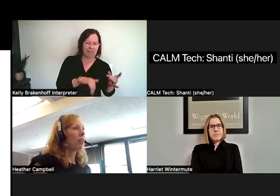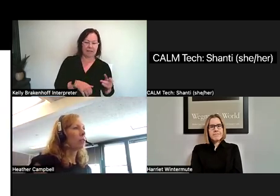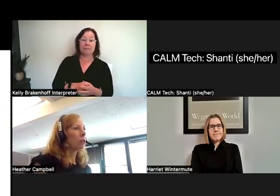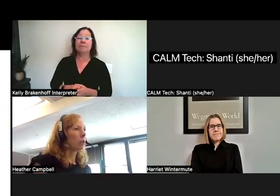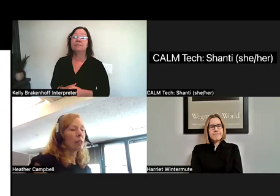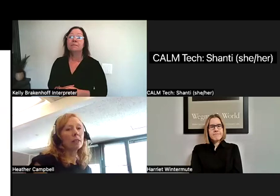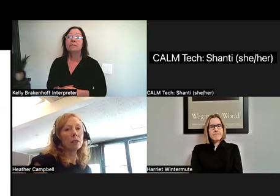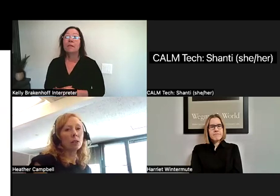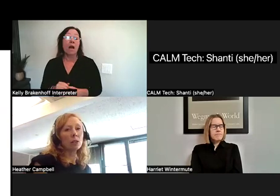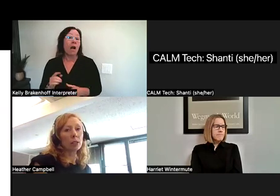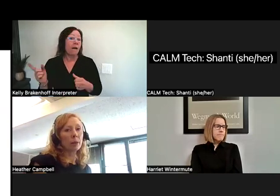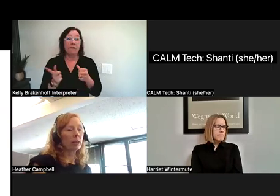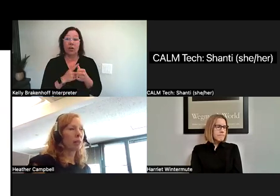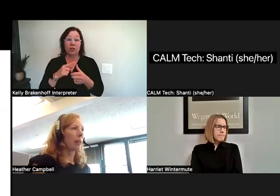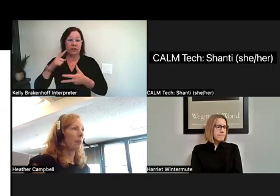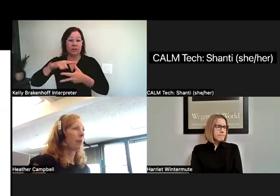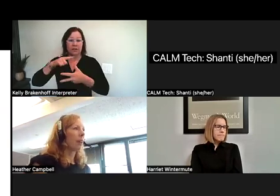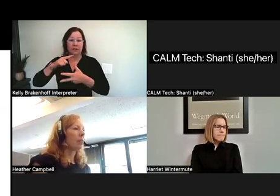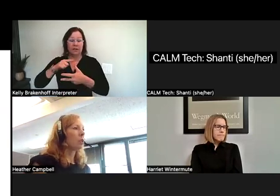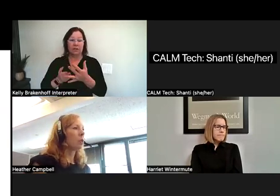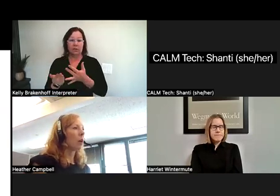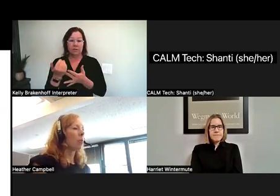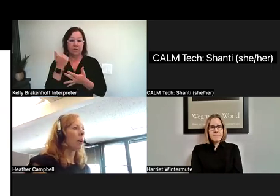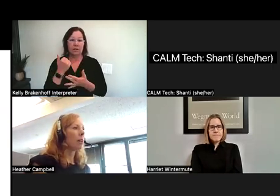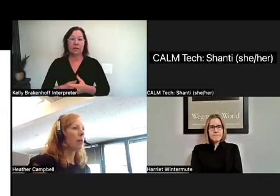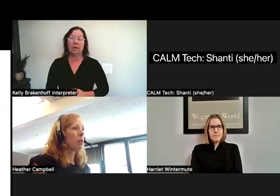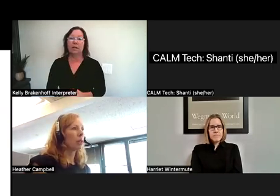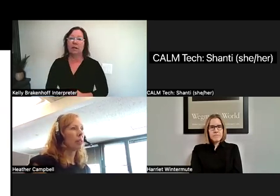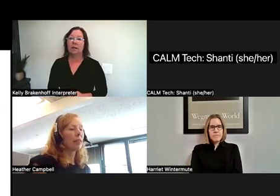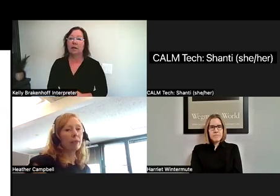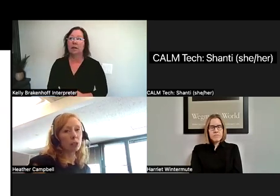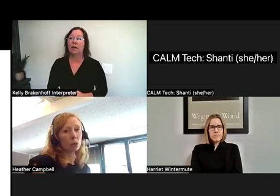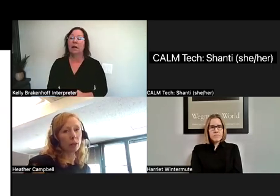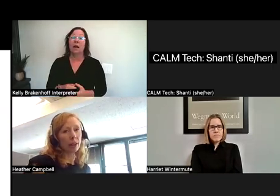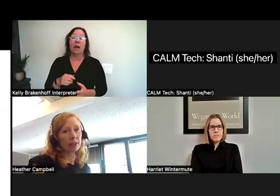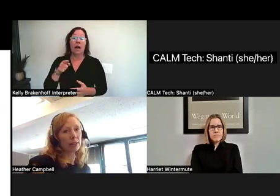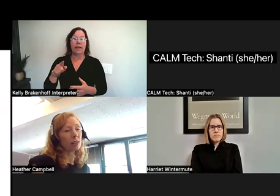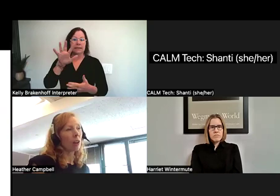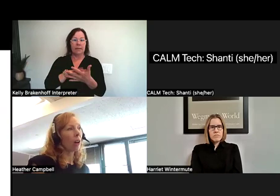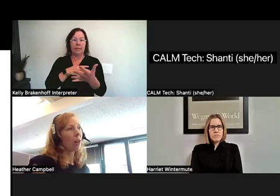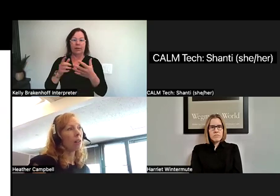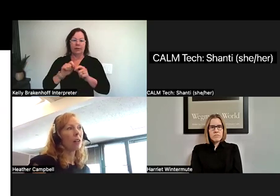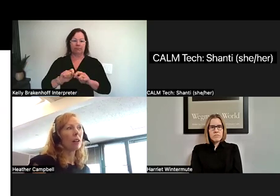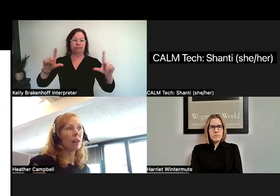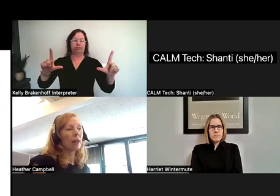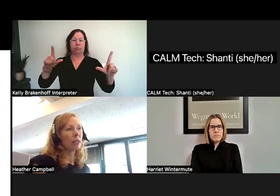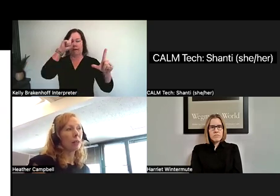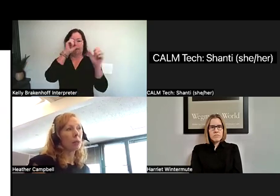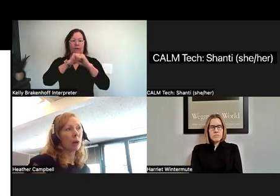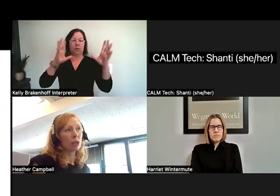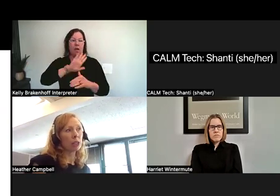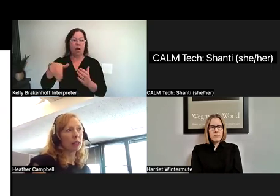The first reason transparency. So a priority matrix visualized all of a team's projects